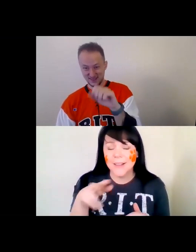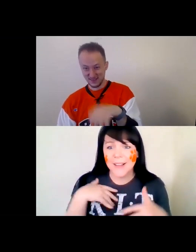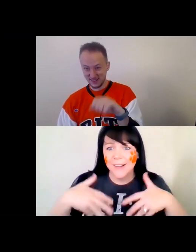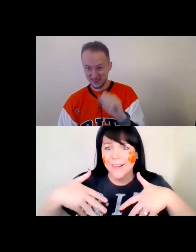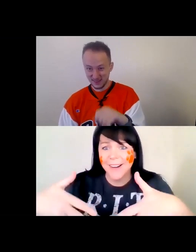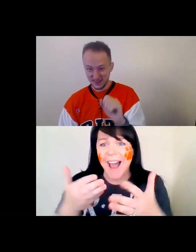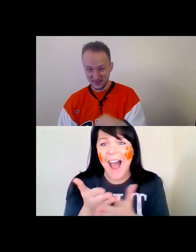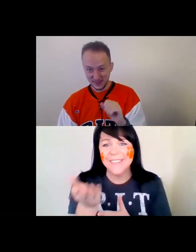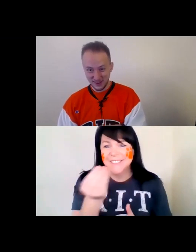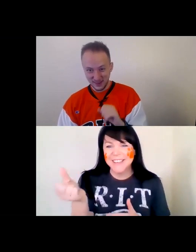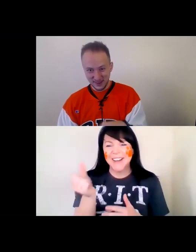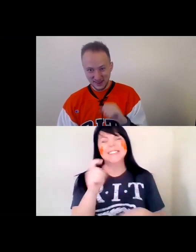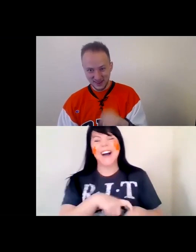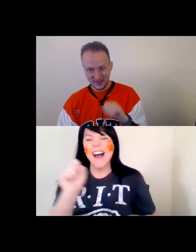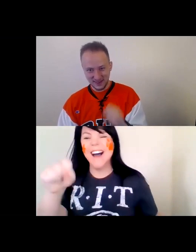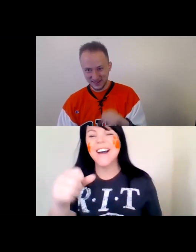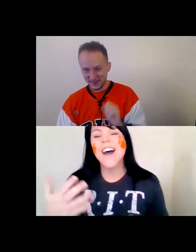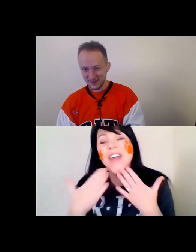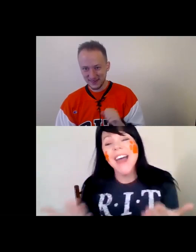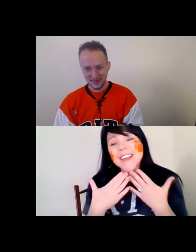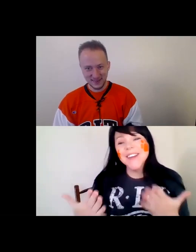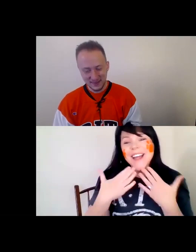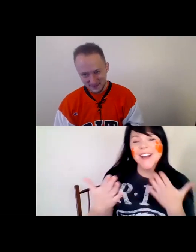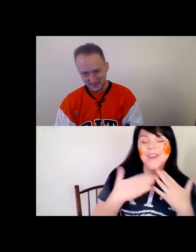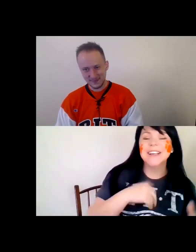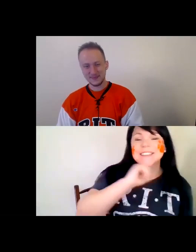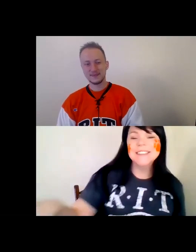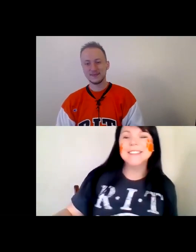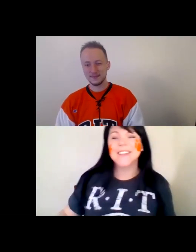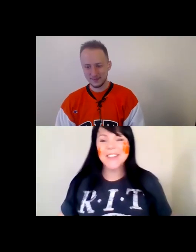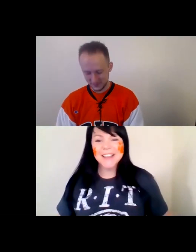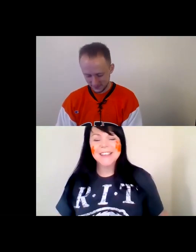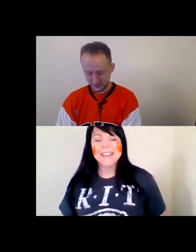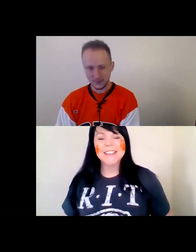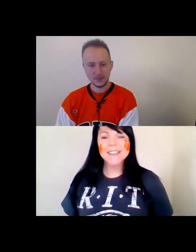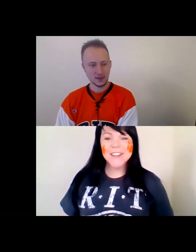Michelle: I would have ran out after just a couple of signs. Thank you; that was great!